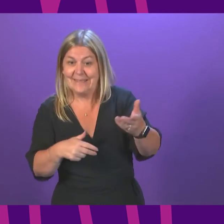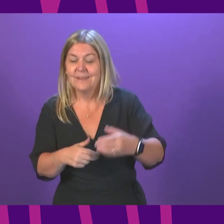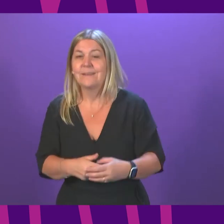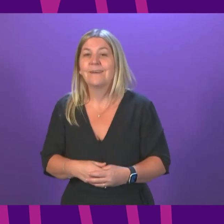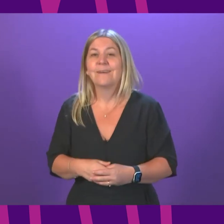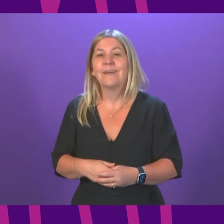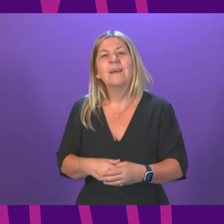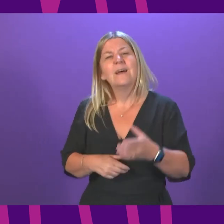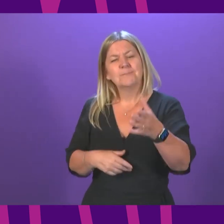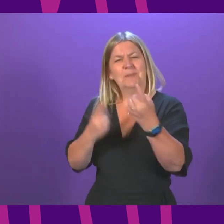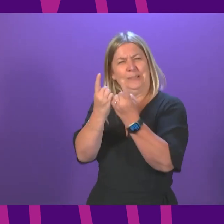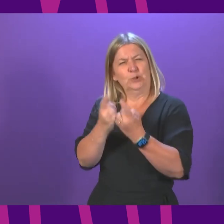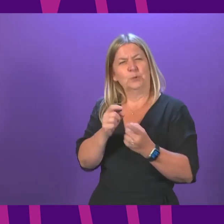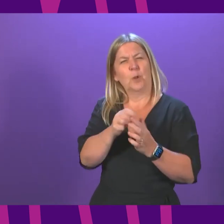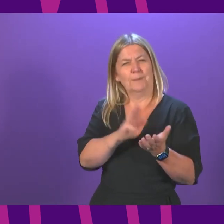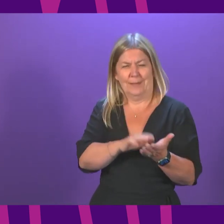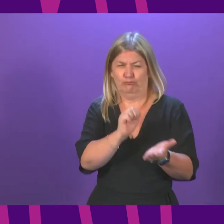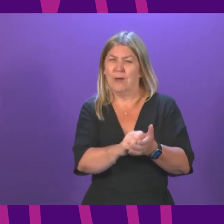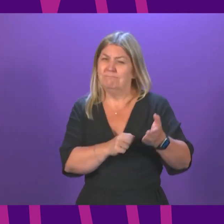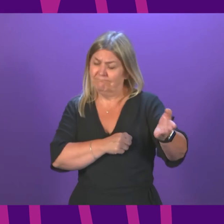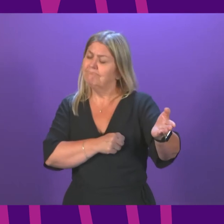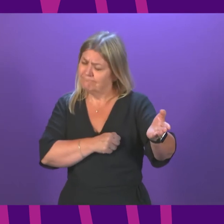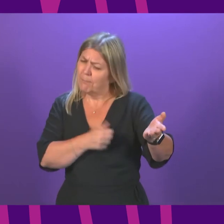The issues that Pauline McNeill raised are being explored. The First Minister said that